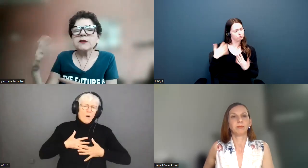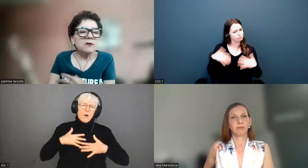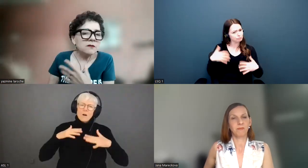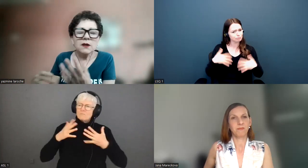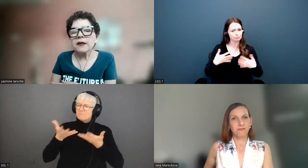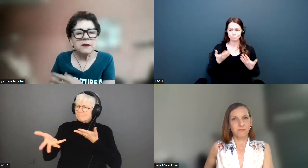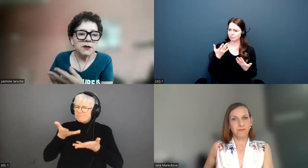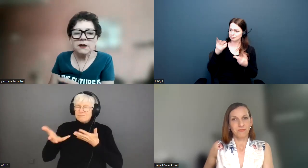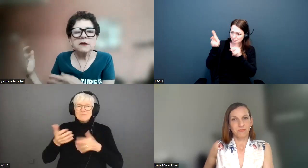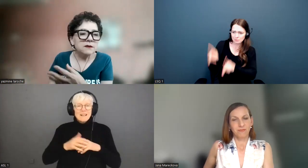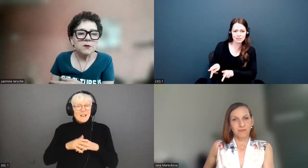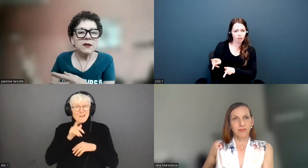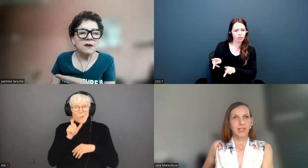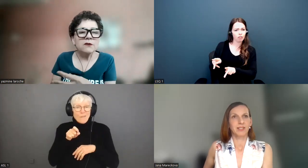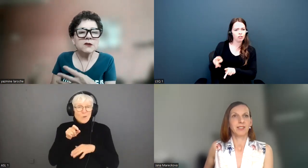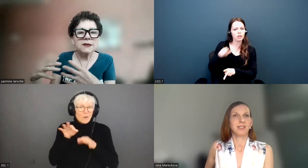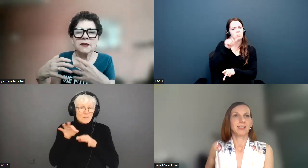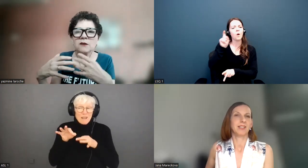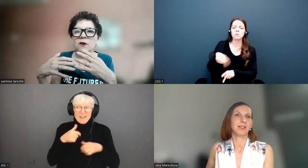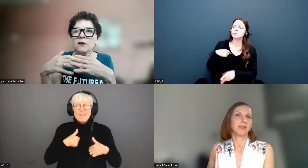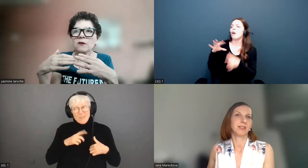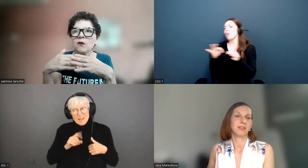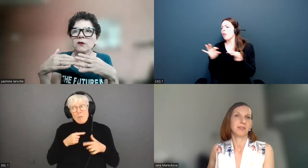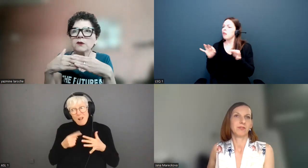to go through long explanations with and you could just like you thought you thought you